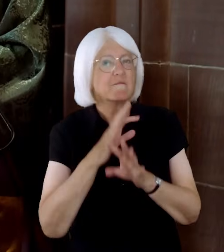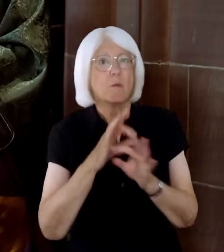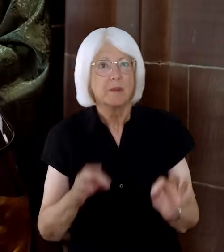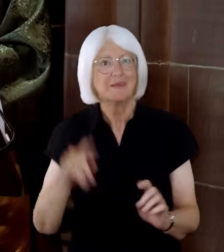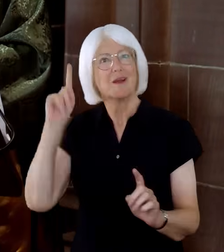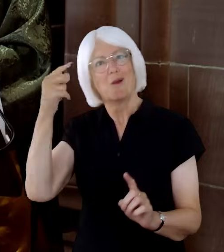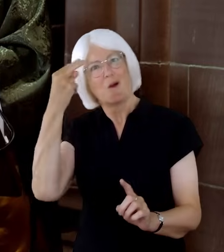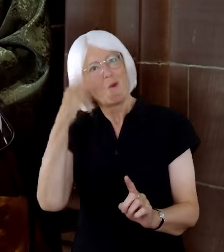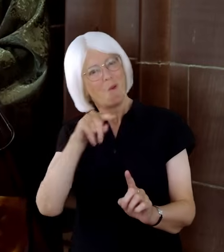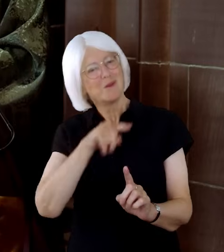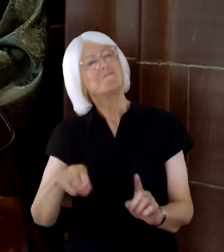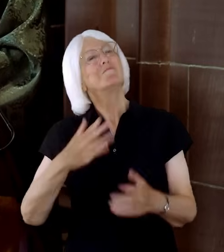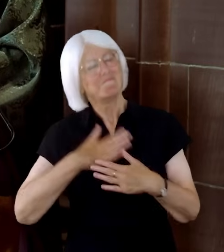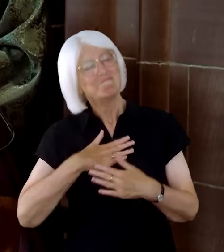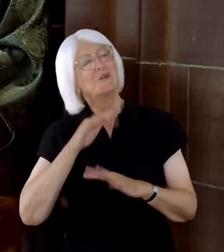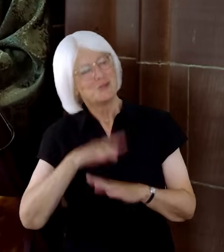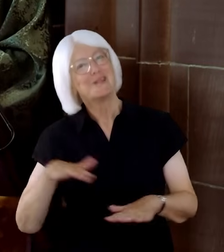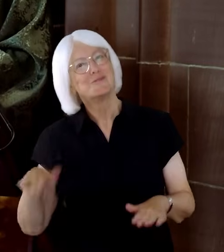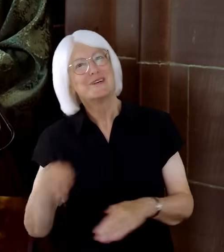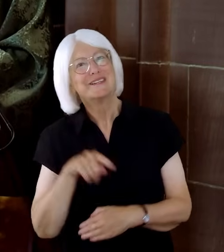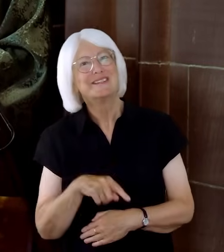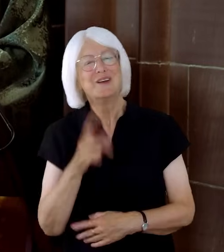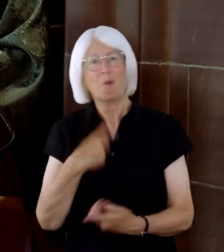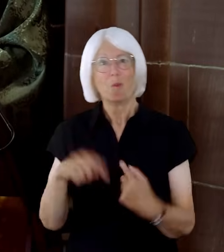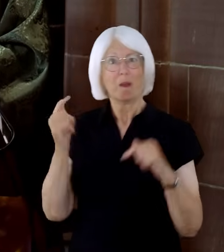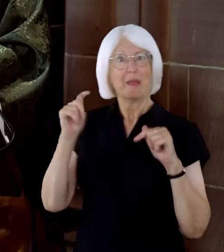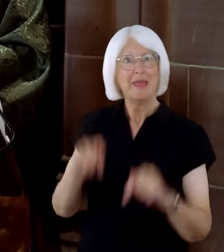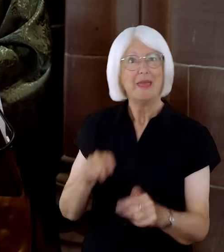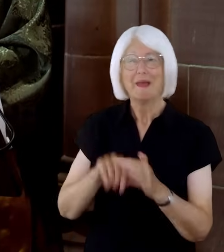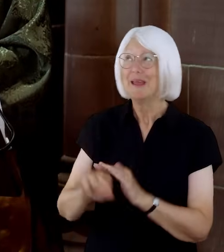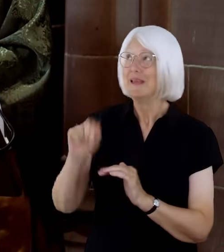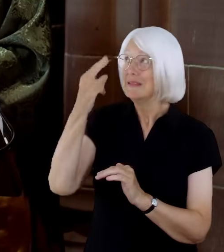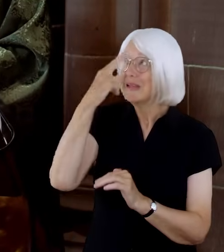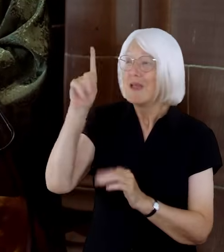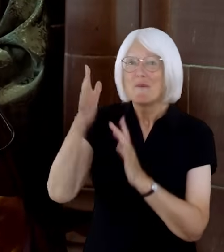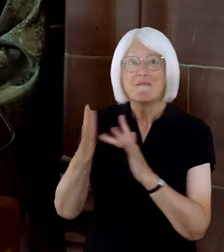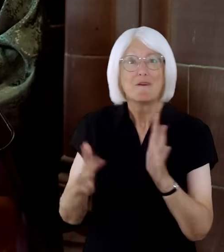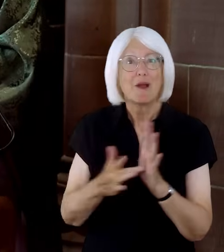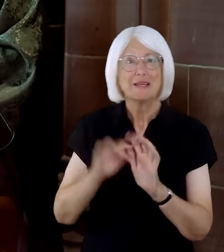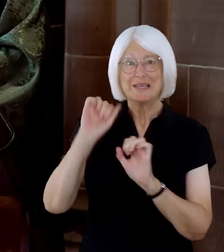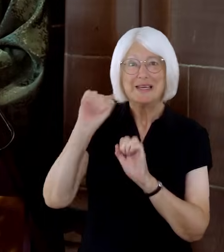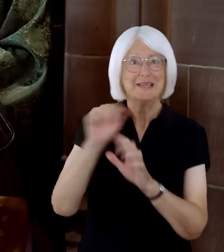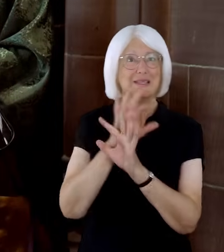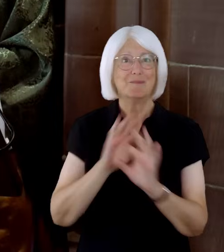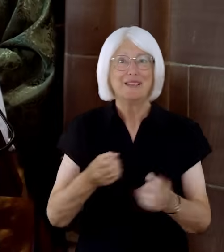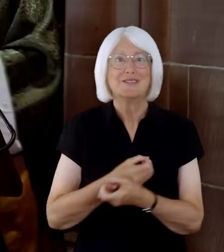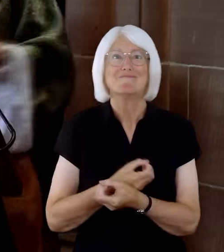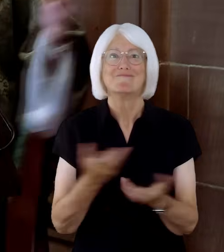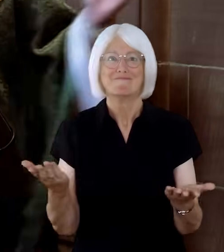for they shall be called children of God. We meet in the name of Christ and share his peace.